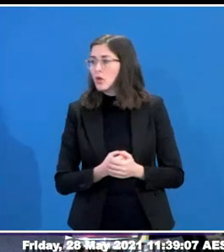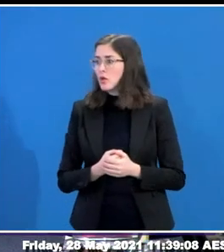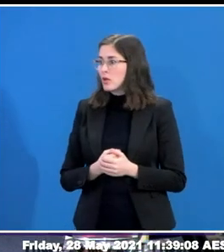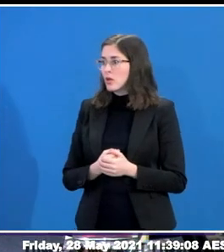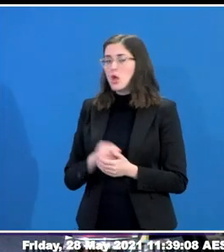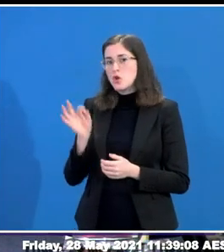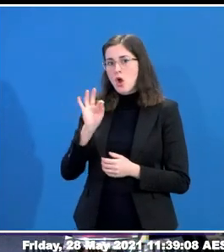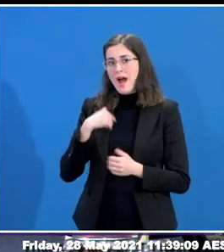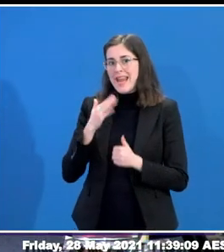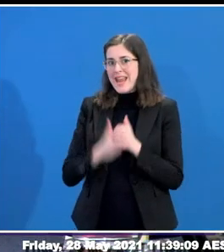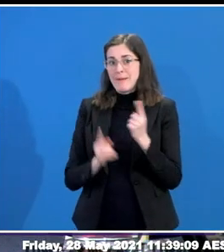I've met the clients but not the families.